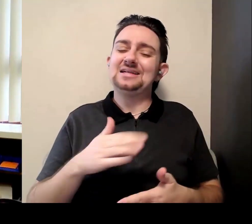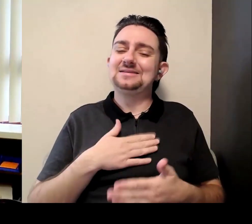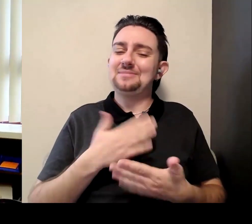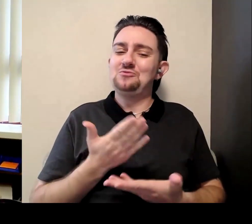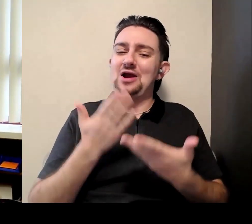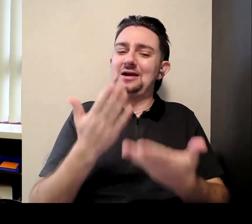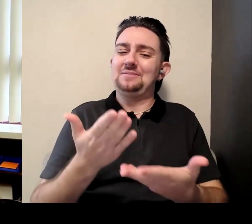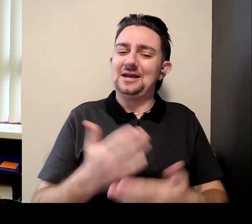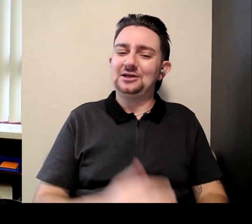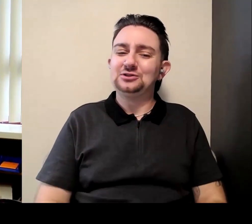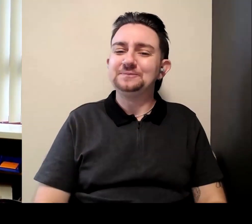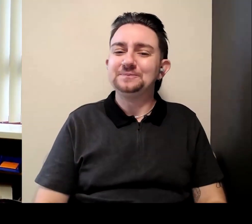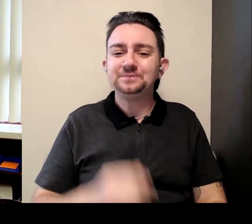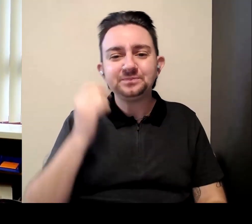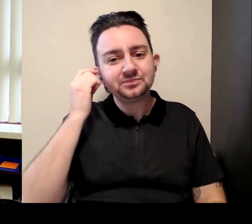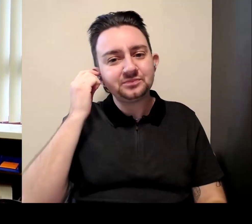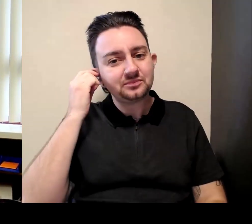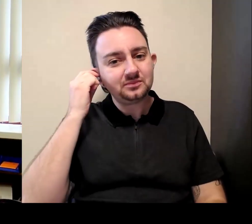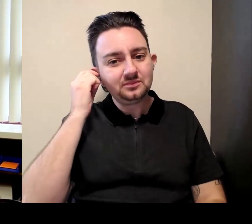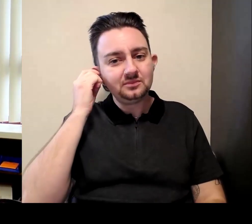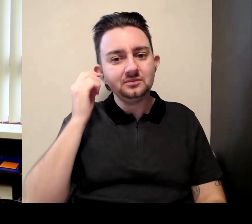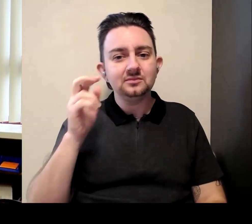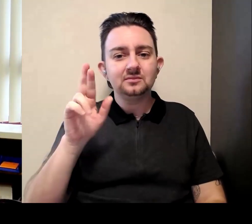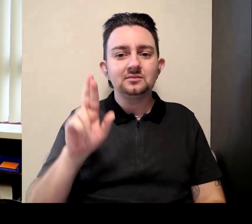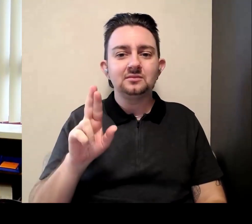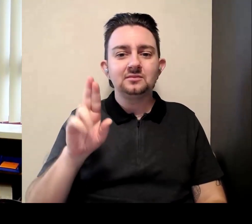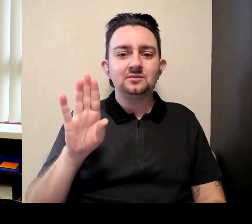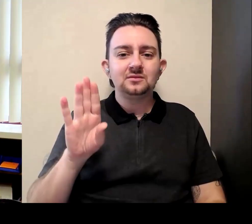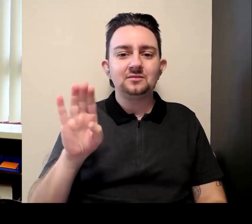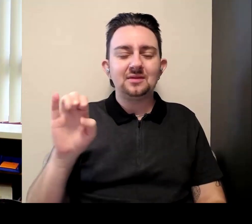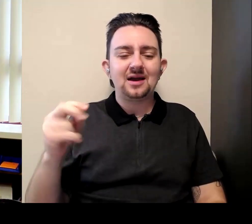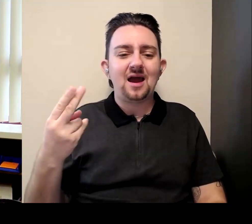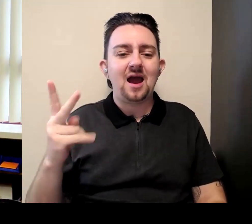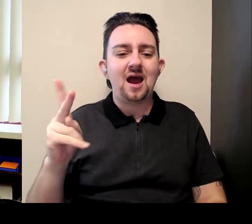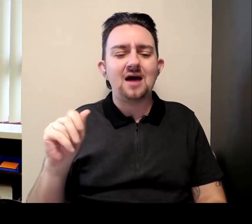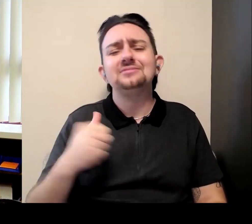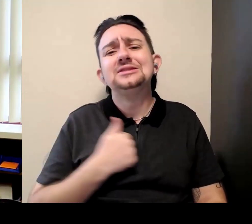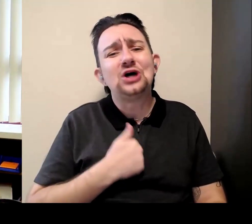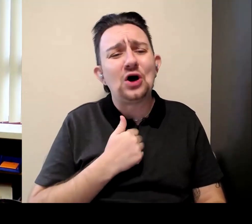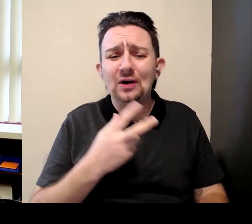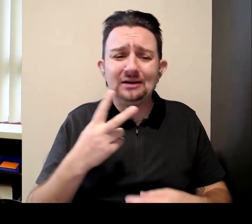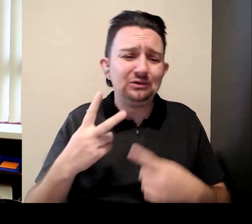I'm so sorry to cut that short, but we do only have 10 minutes left. So thank you so much.